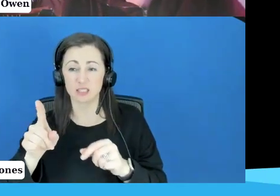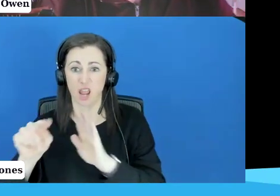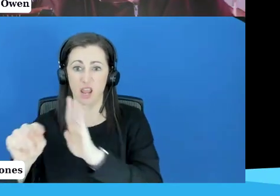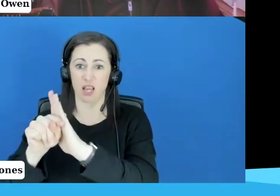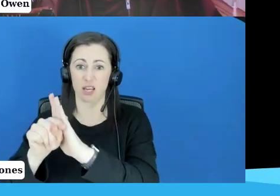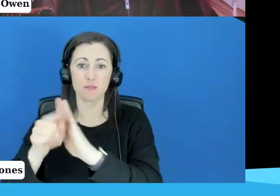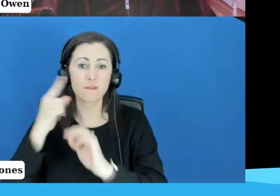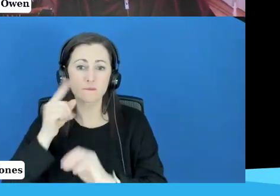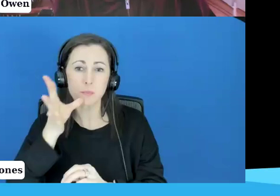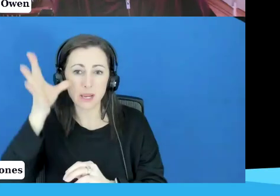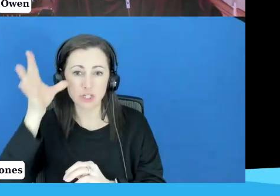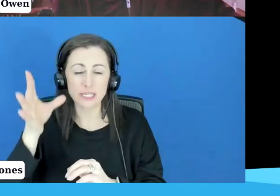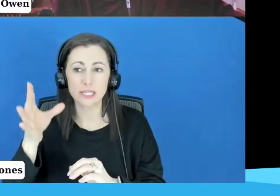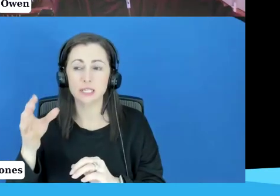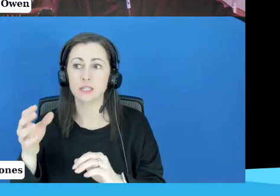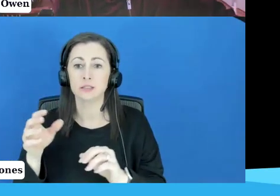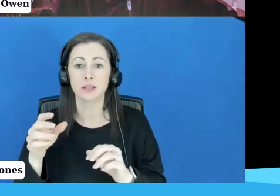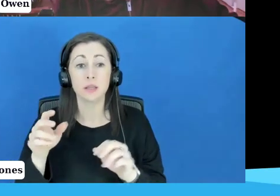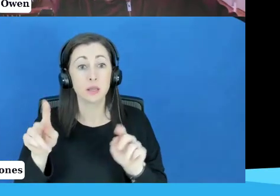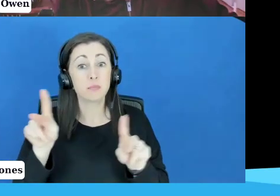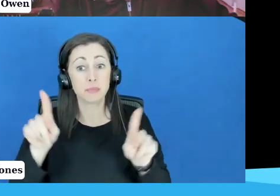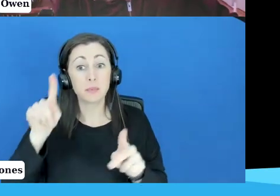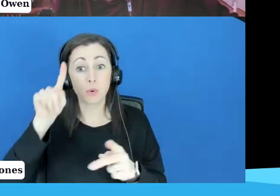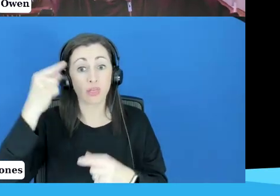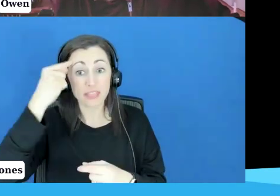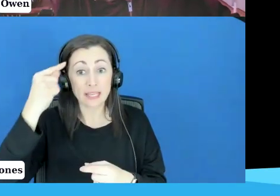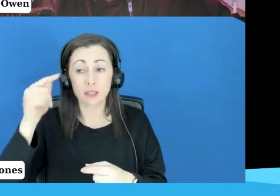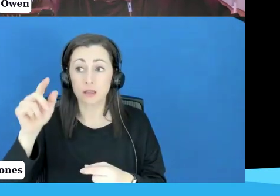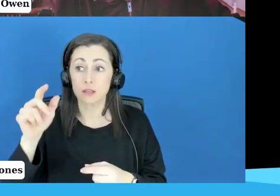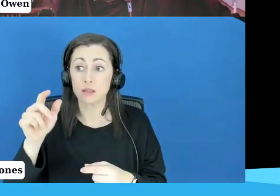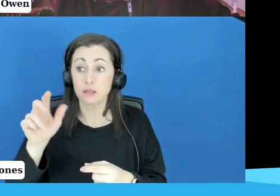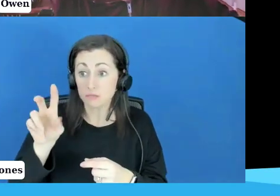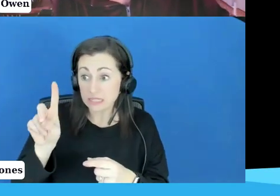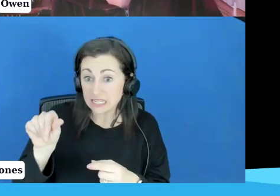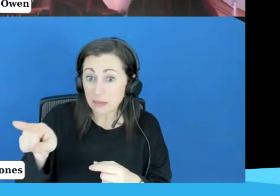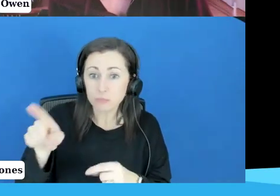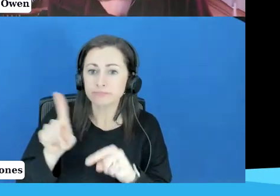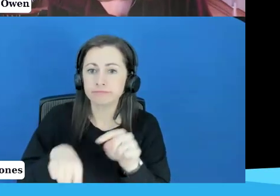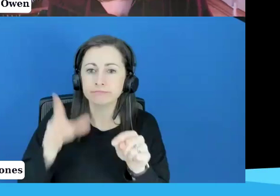There's that belief that disabled people can't be effective parents, disabled women can't be effective moms.